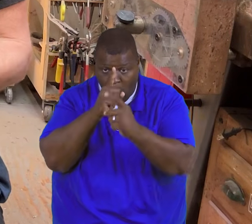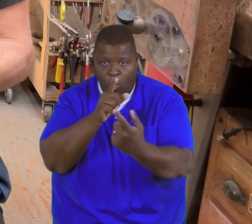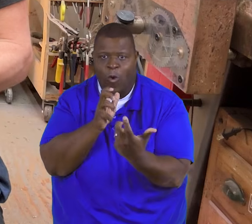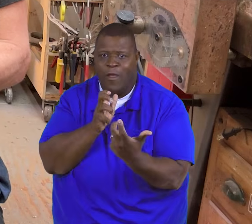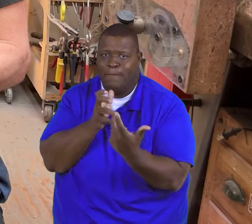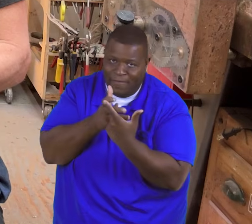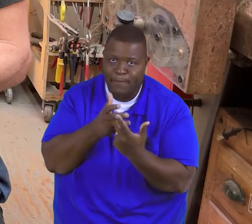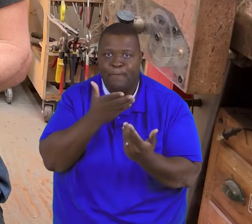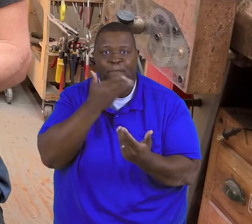they fit better.